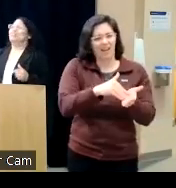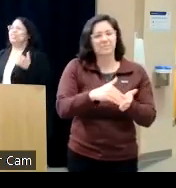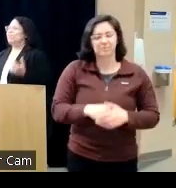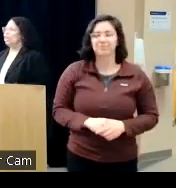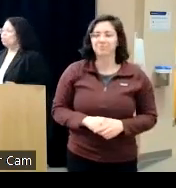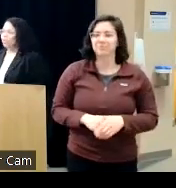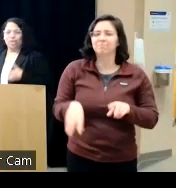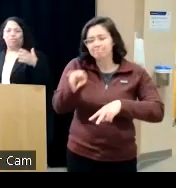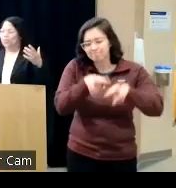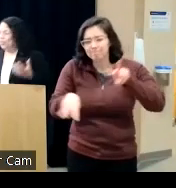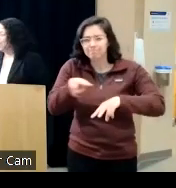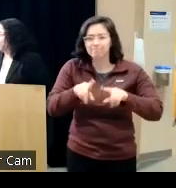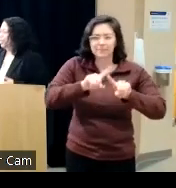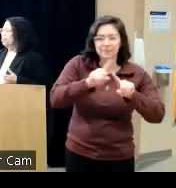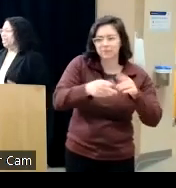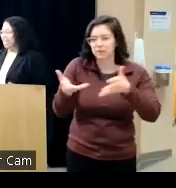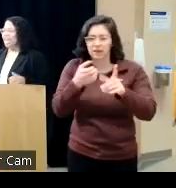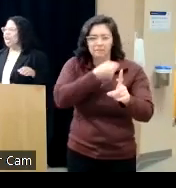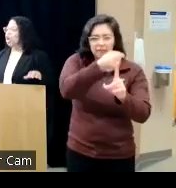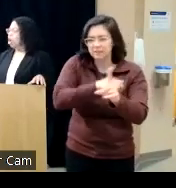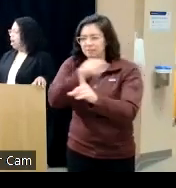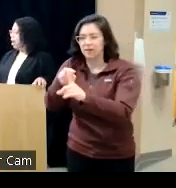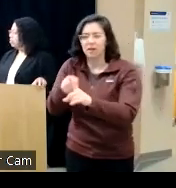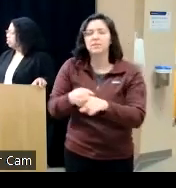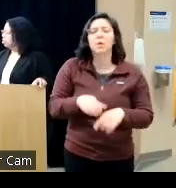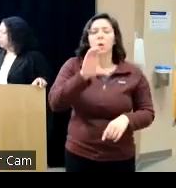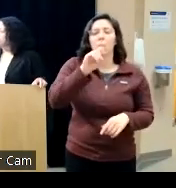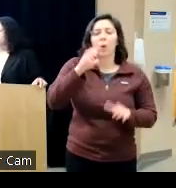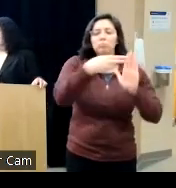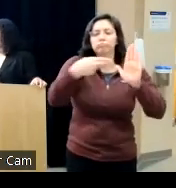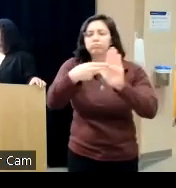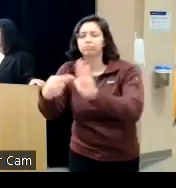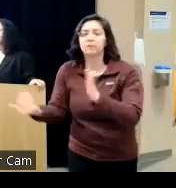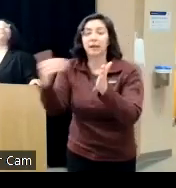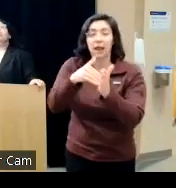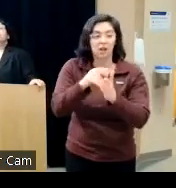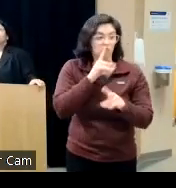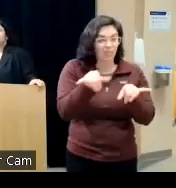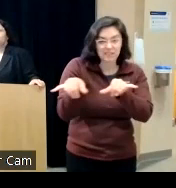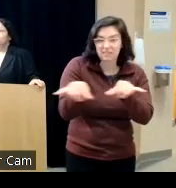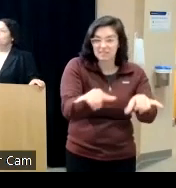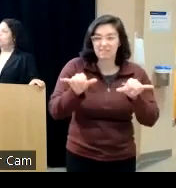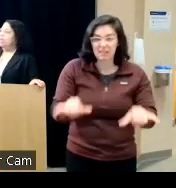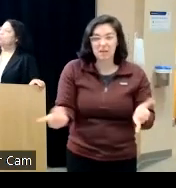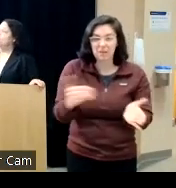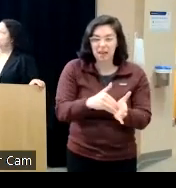let's look at the variables we recoded them again and so it was the same so remember I